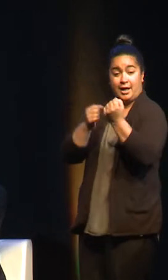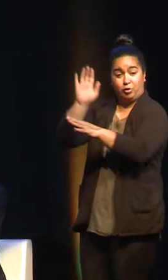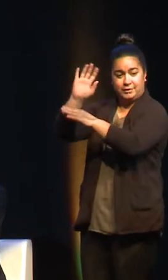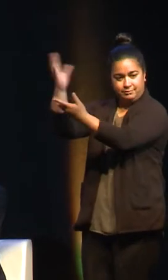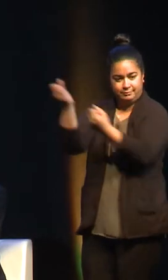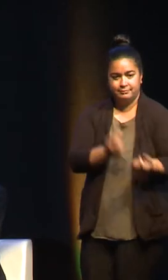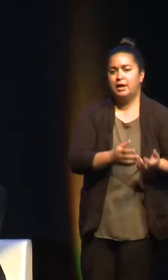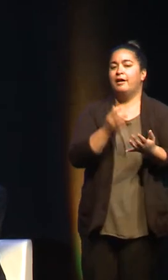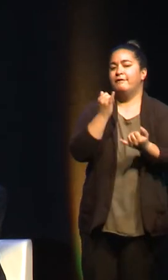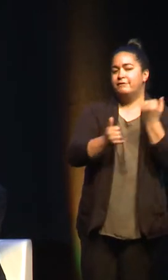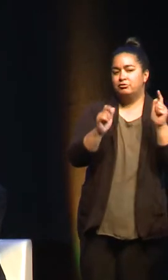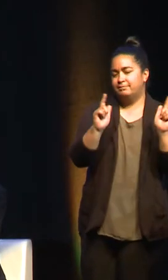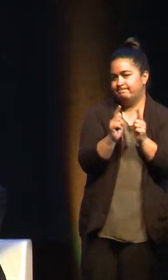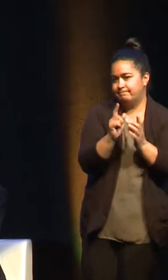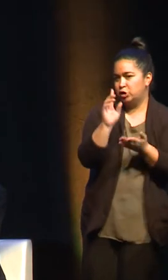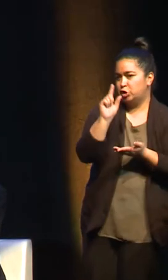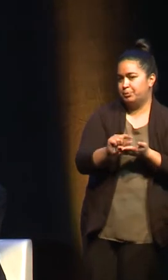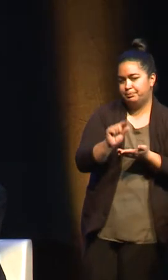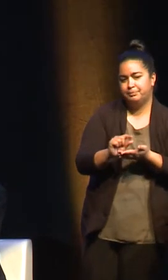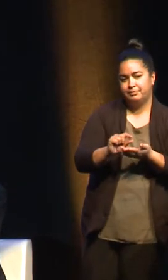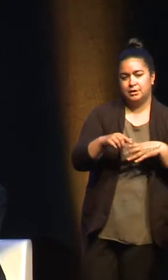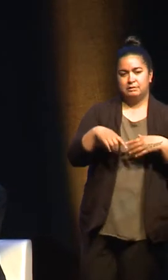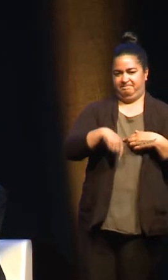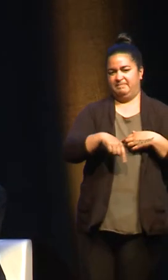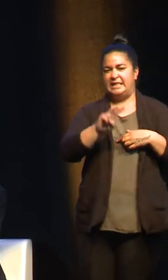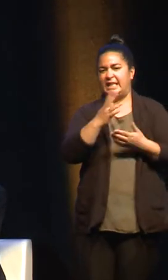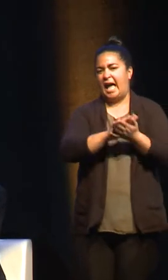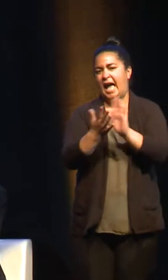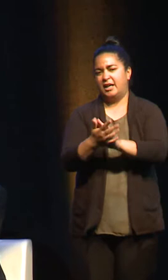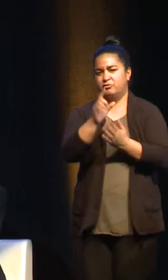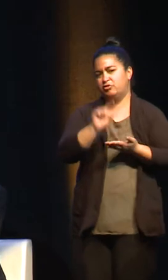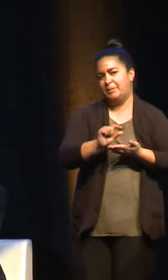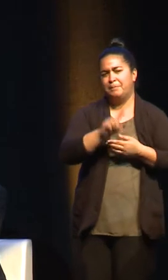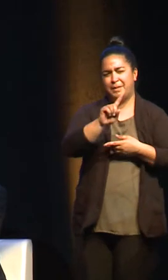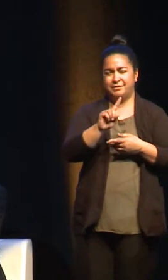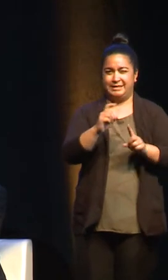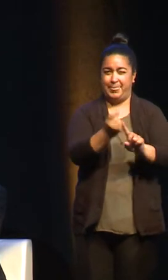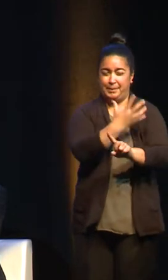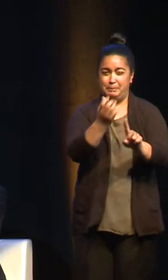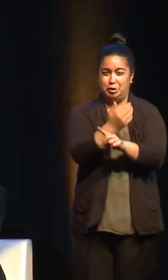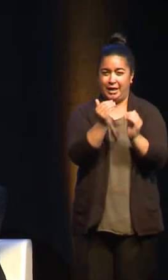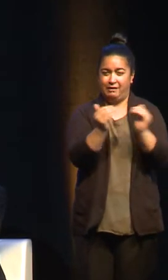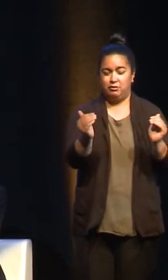having very cheap second-hand vehicles with no emission standards and that means that